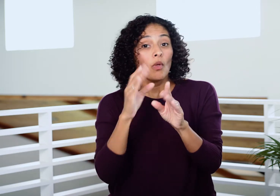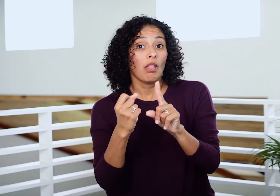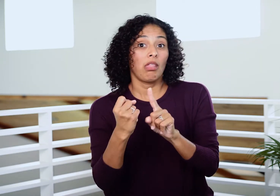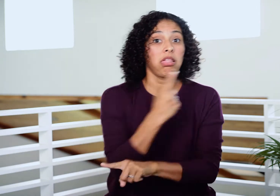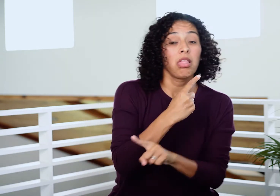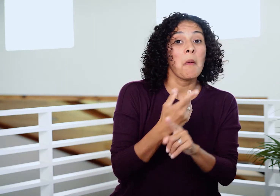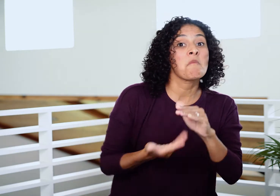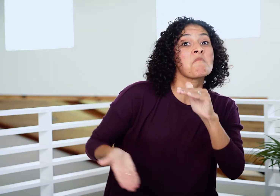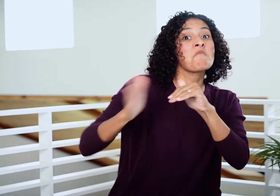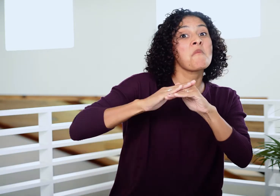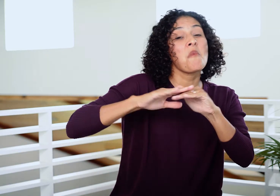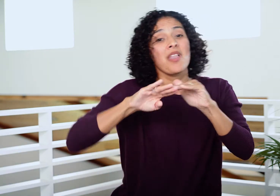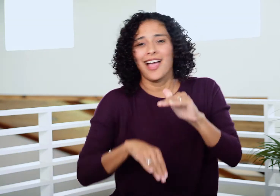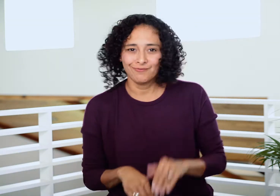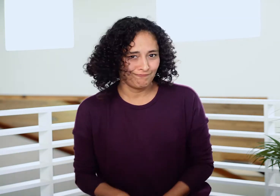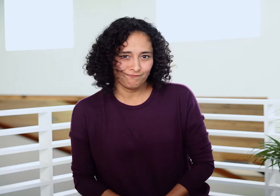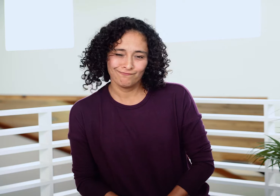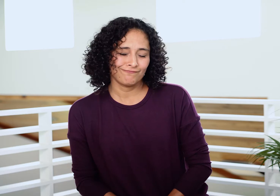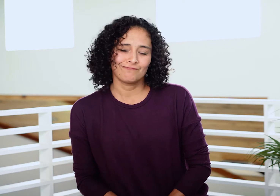He has determined—no more, no less.